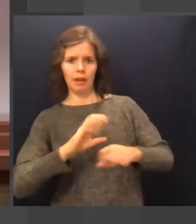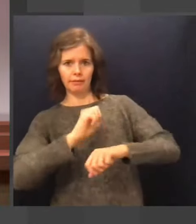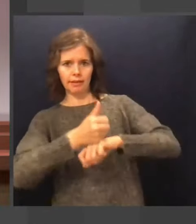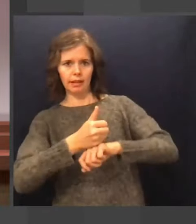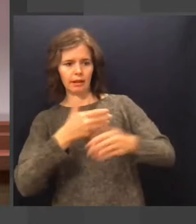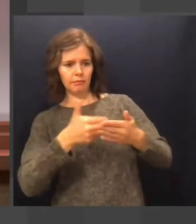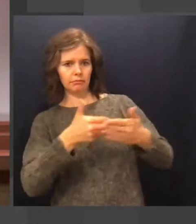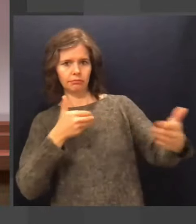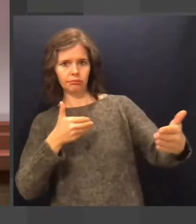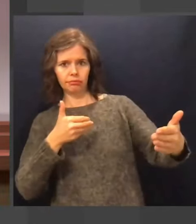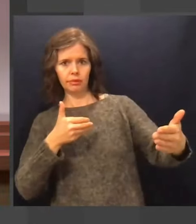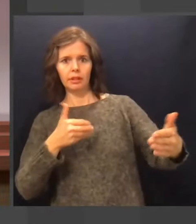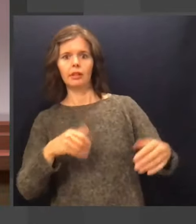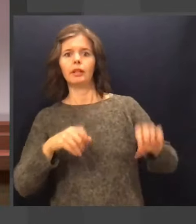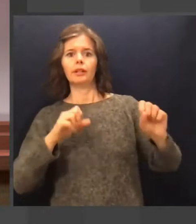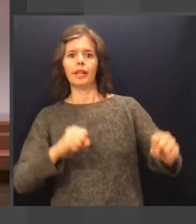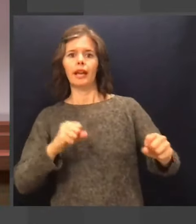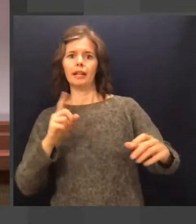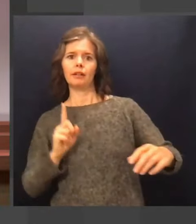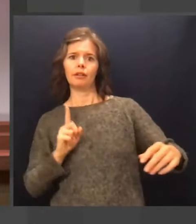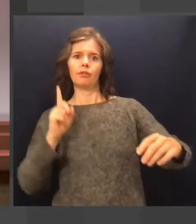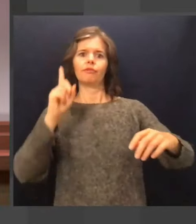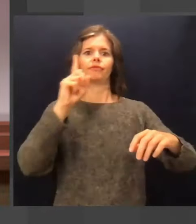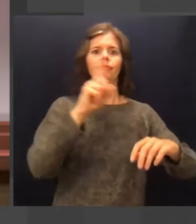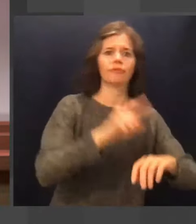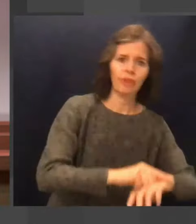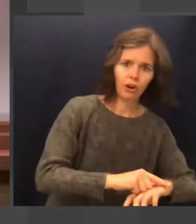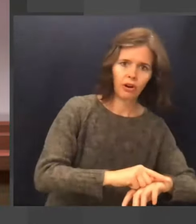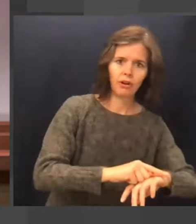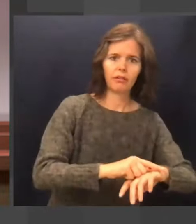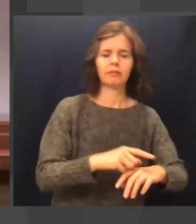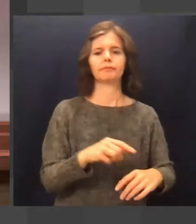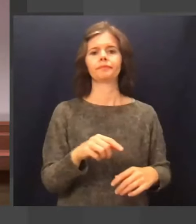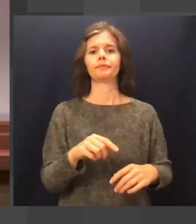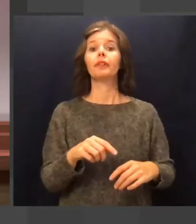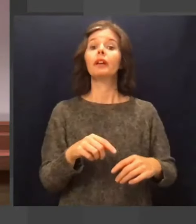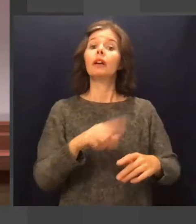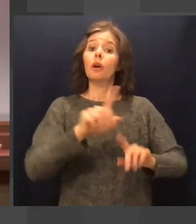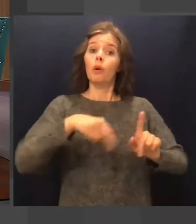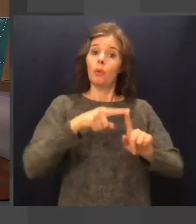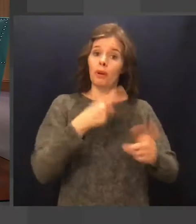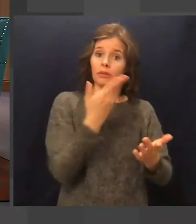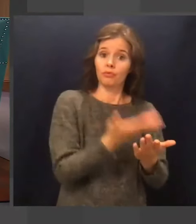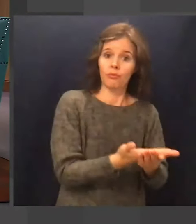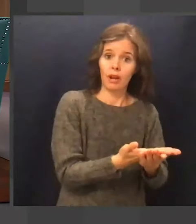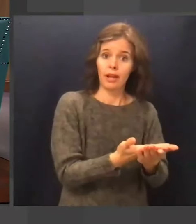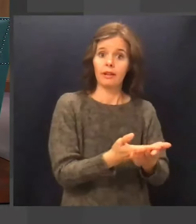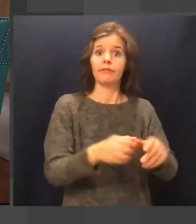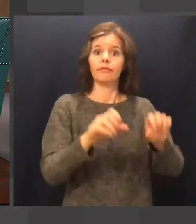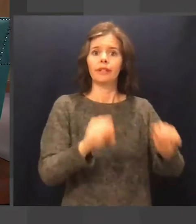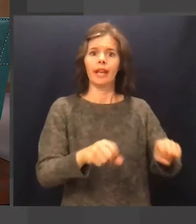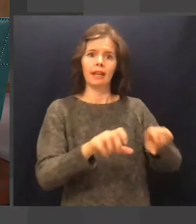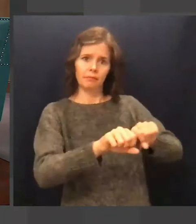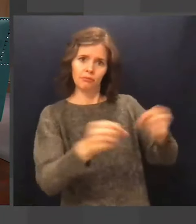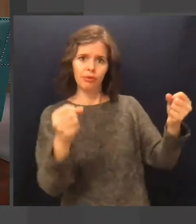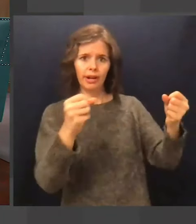SO IN THIS CASE IT WAS AN ON FALL ON AND YOU CAN SET WHAT DISTANCE YOU WANT THE EVENT TO TRIGGER. SO YOU HAVE TO FALL AT LEAST 10